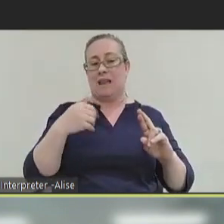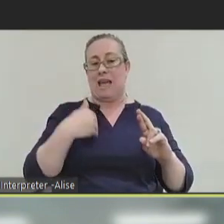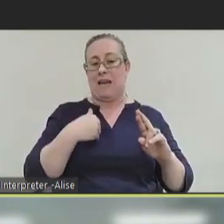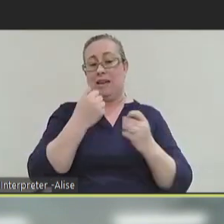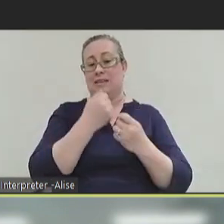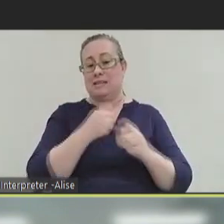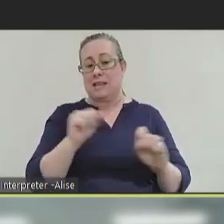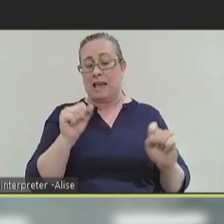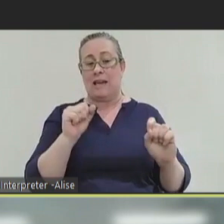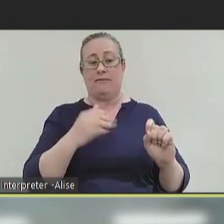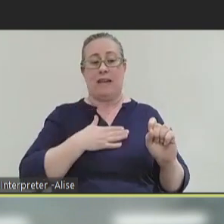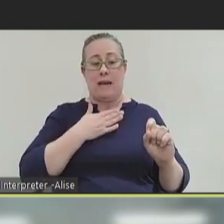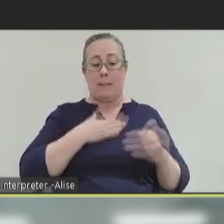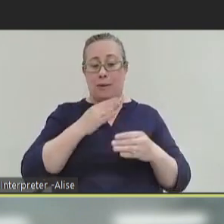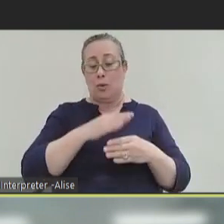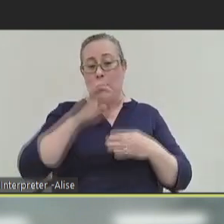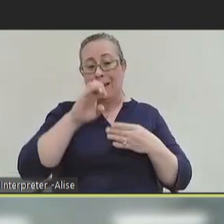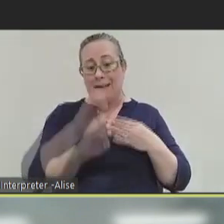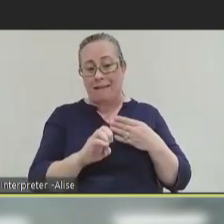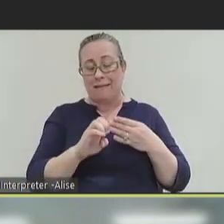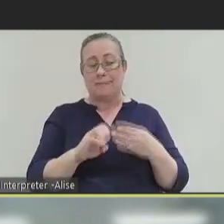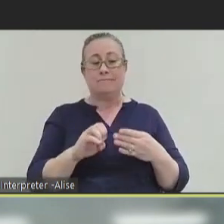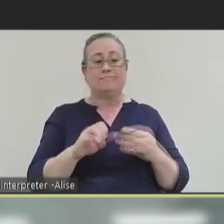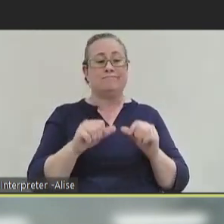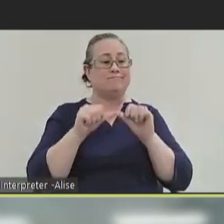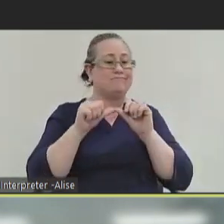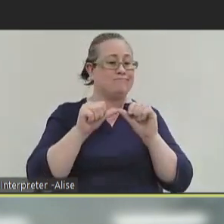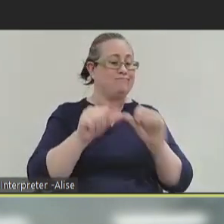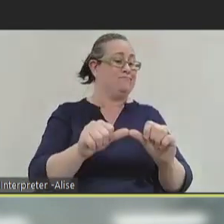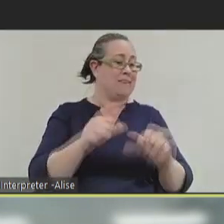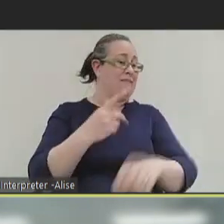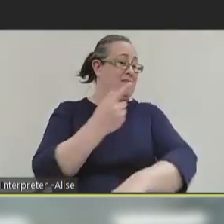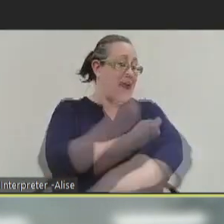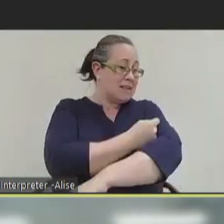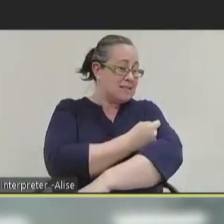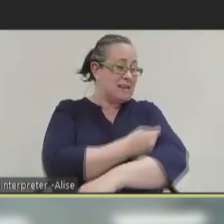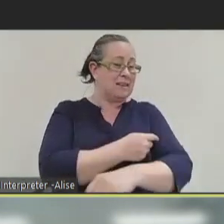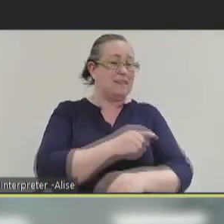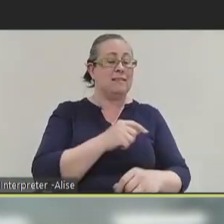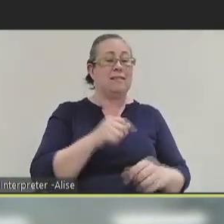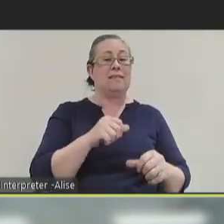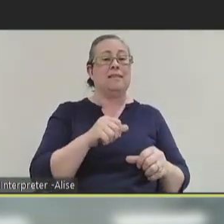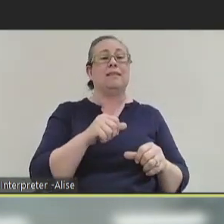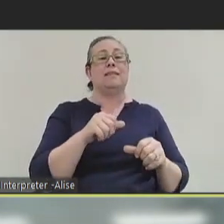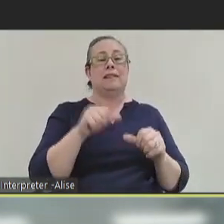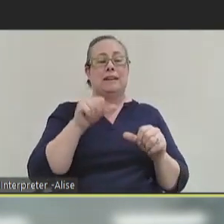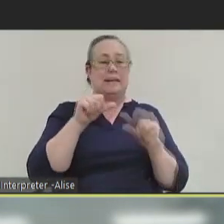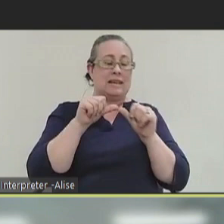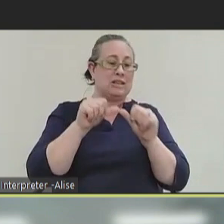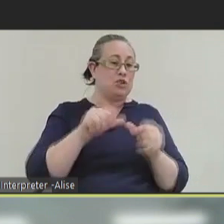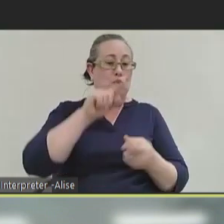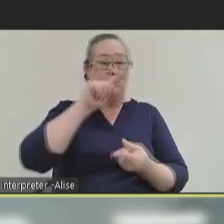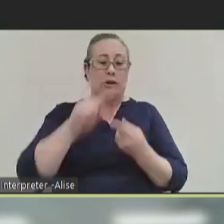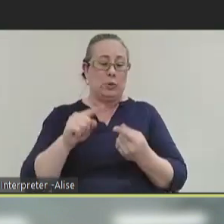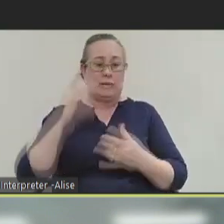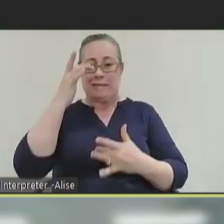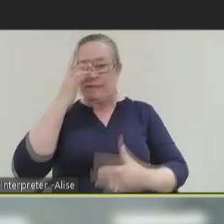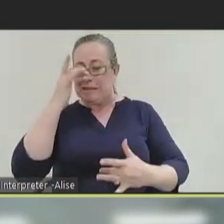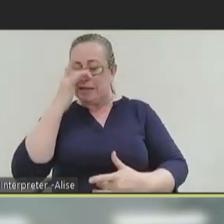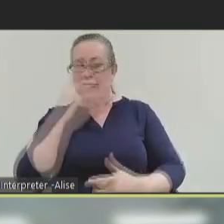and happy weekend. Continue to vaccinate, reduce vaccine-preventable disease, stay safe. And I look